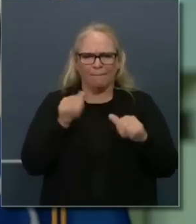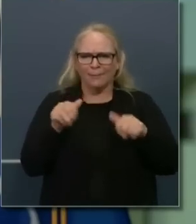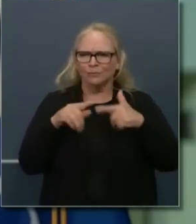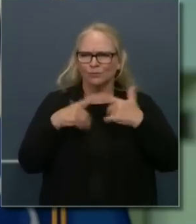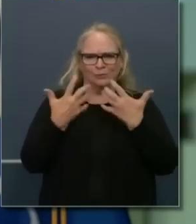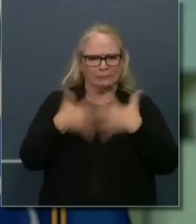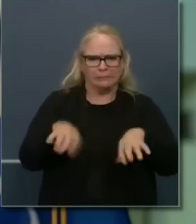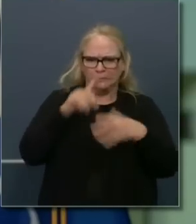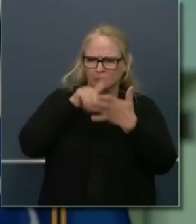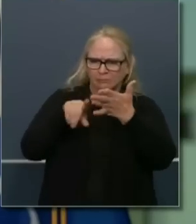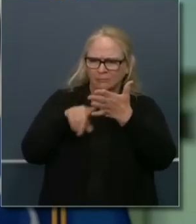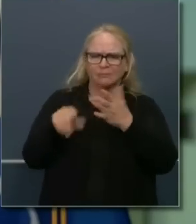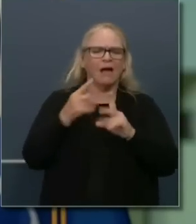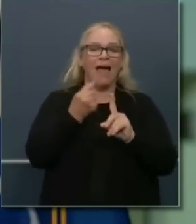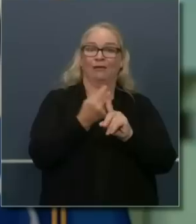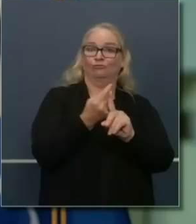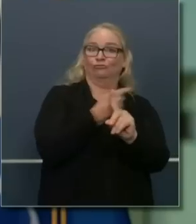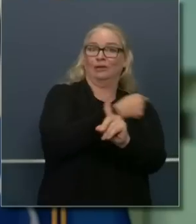NATIONAL LEVEL AND WE CONTINUE